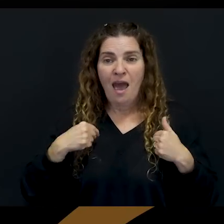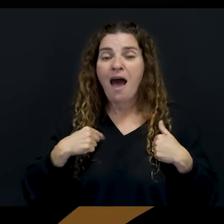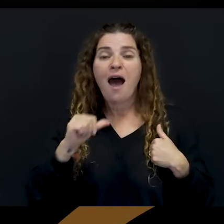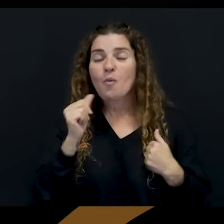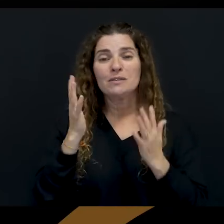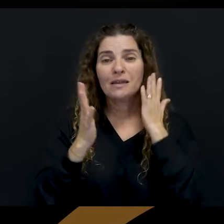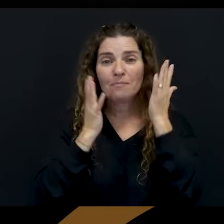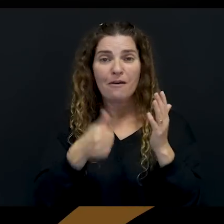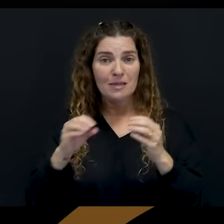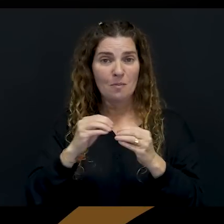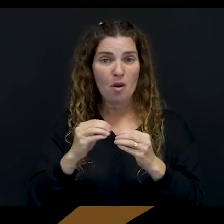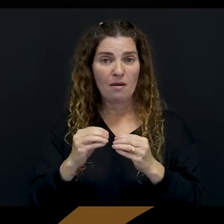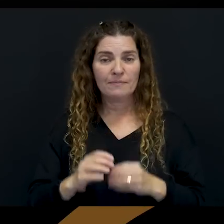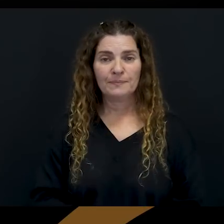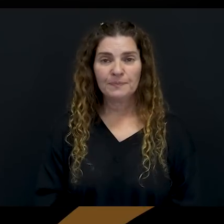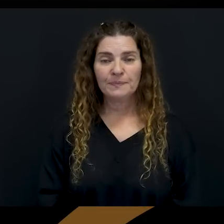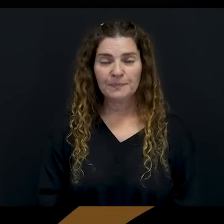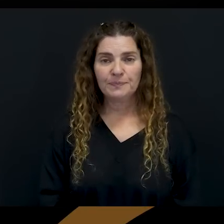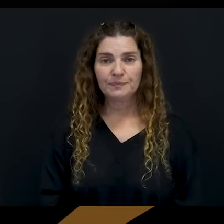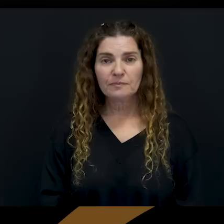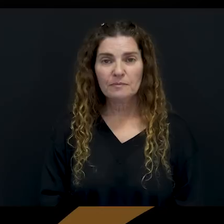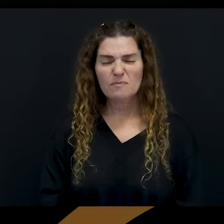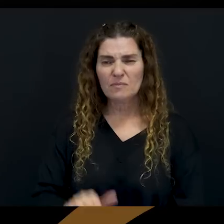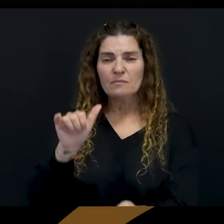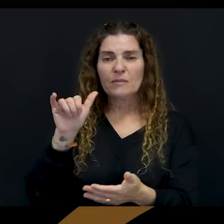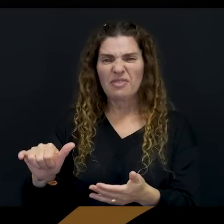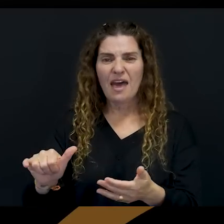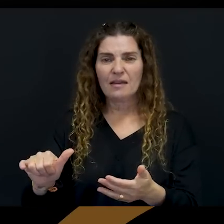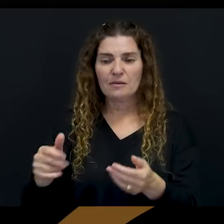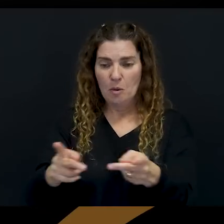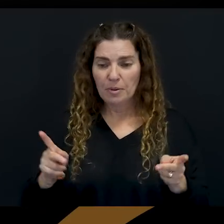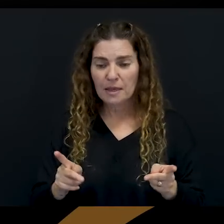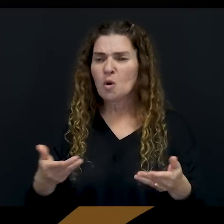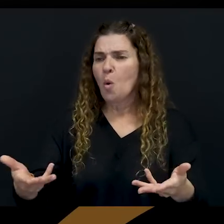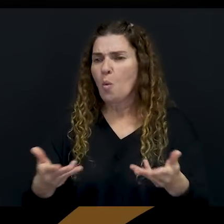It was a very inclusive and welcoming environment. And my colleagues were supportive and encouraging,